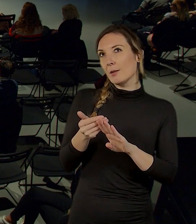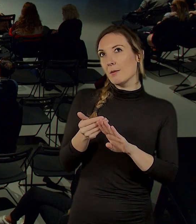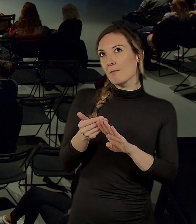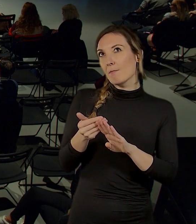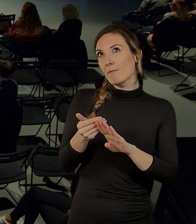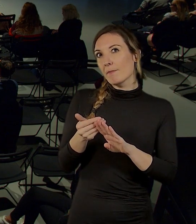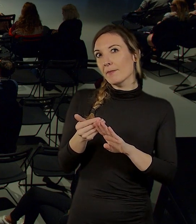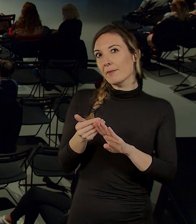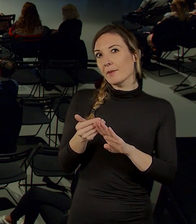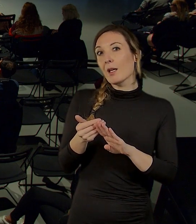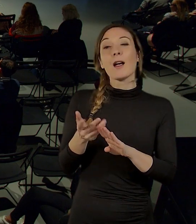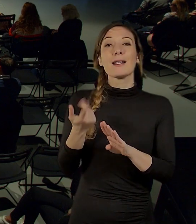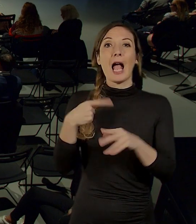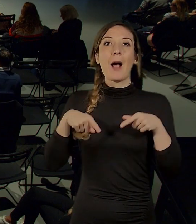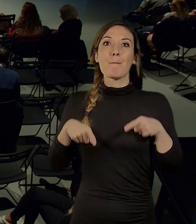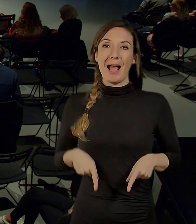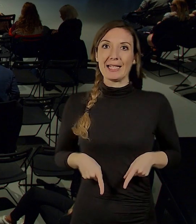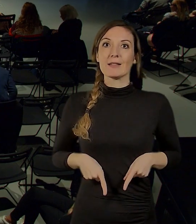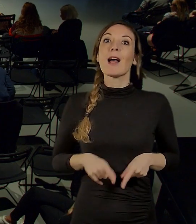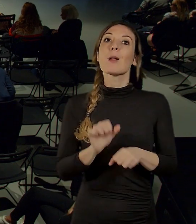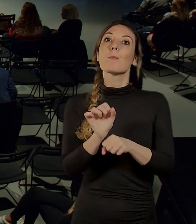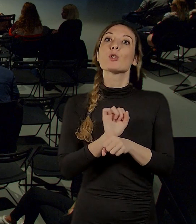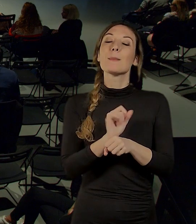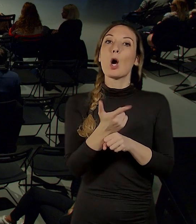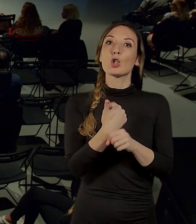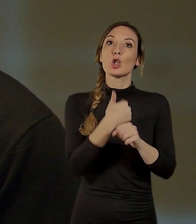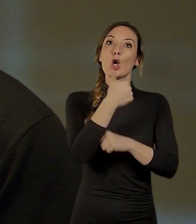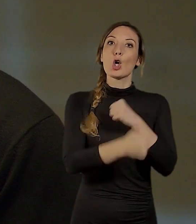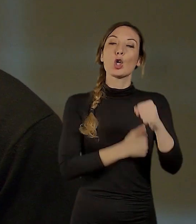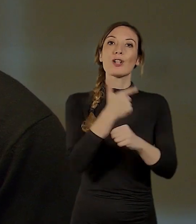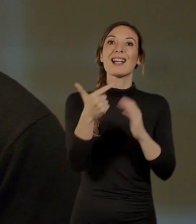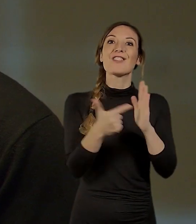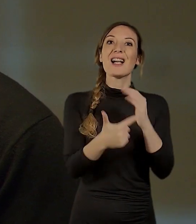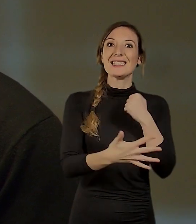based on the contract we contributed. Those contributions are supposed to go to education.